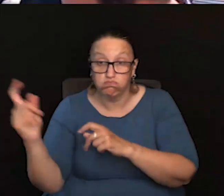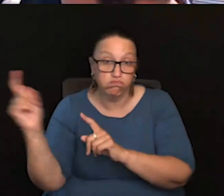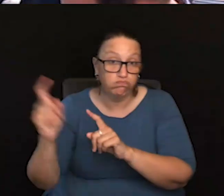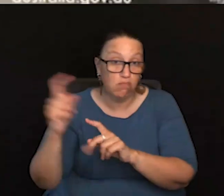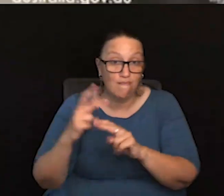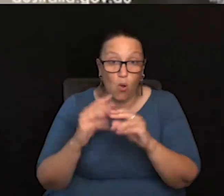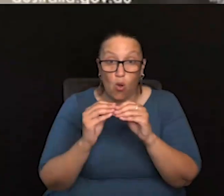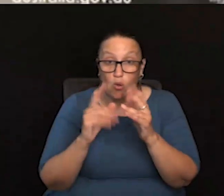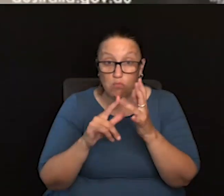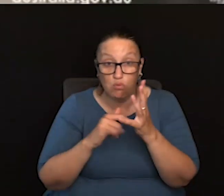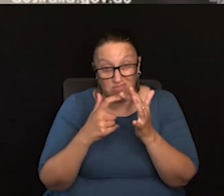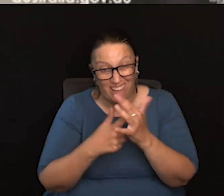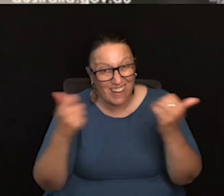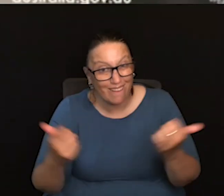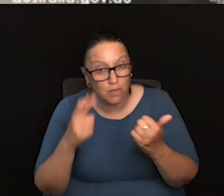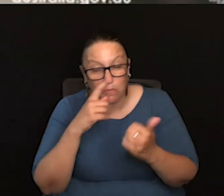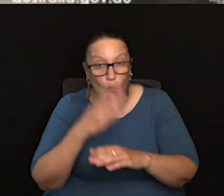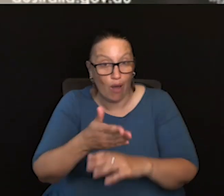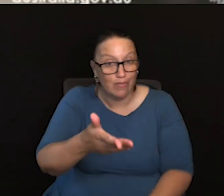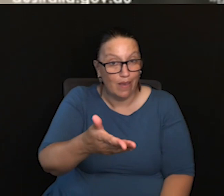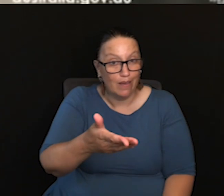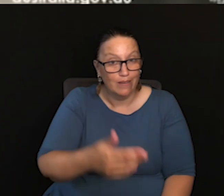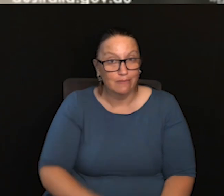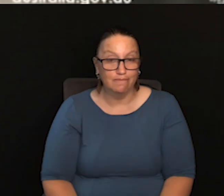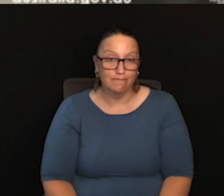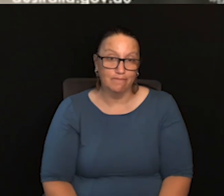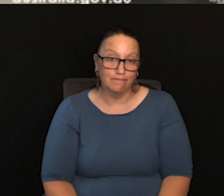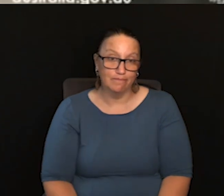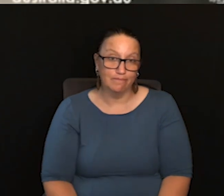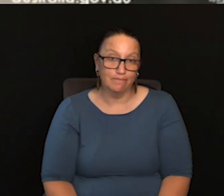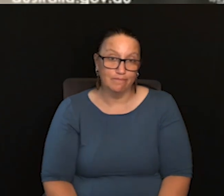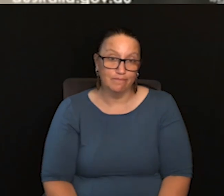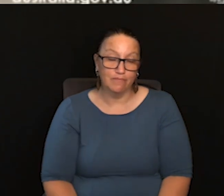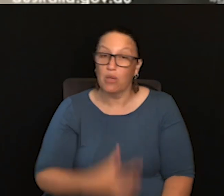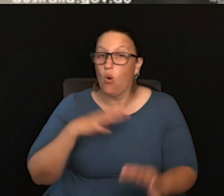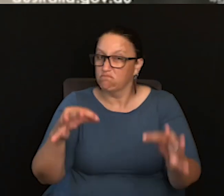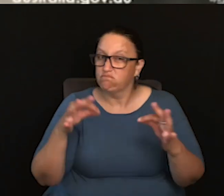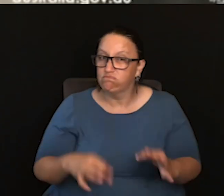Yes we do. What we know is that we were able in January